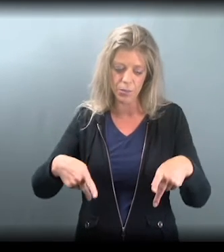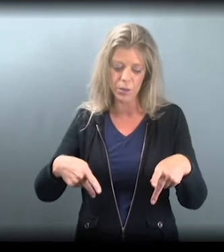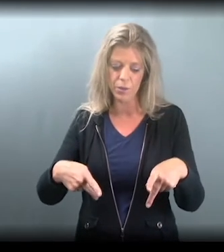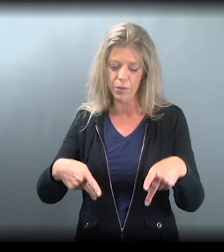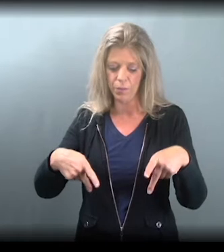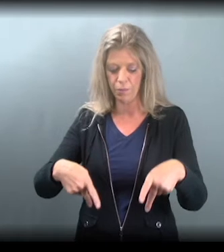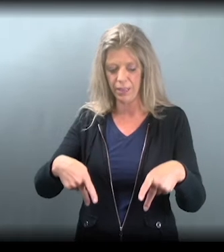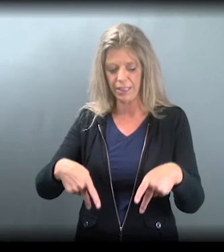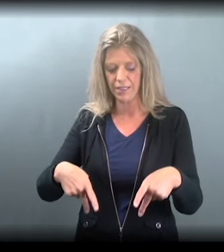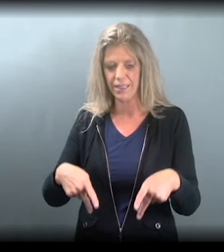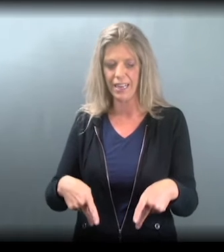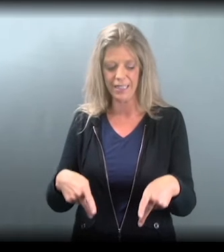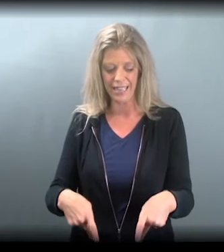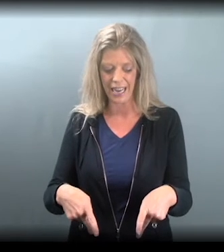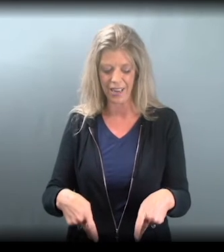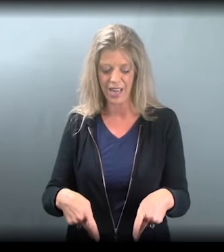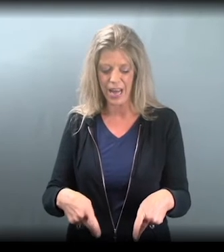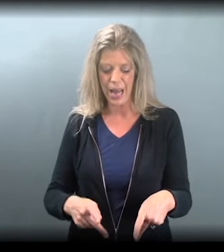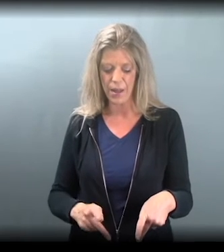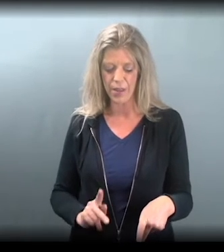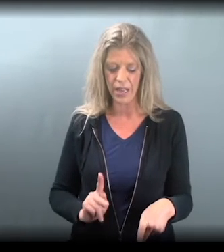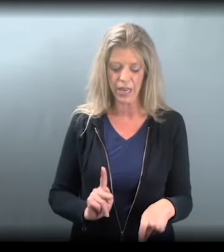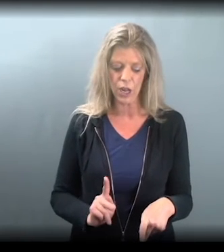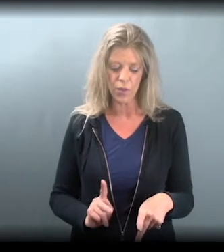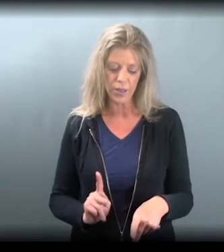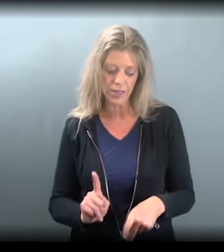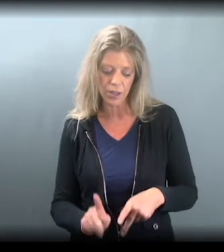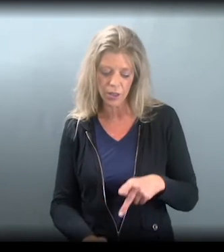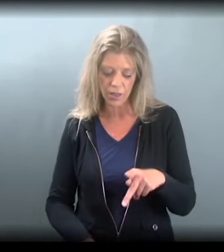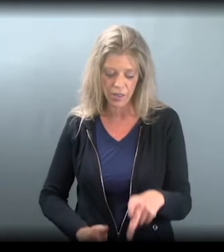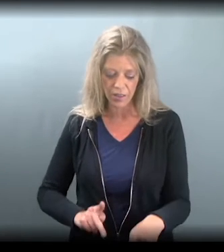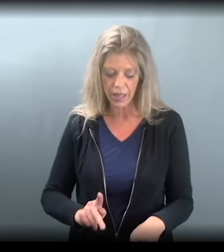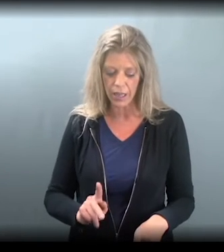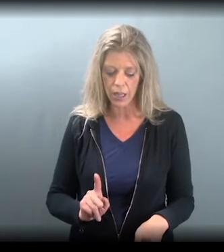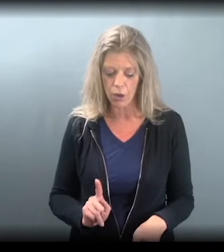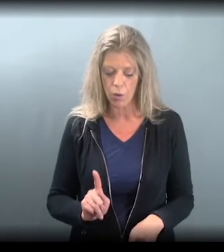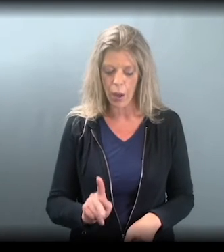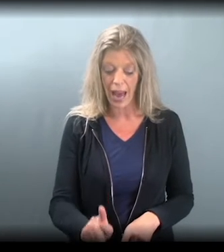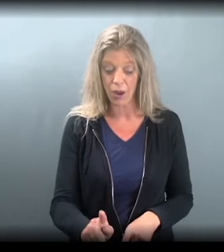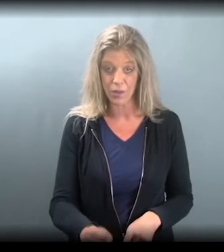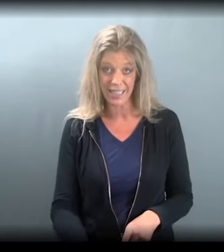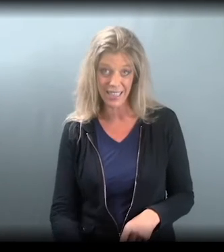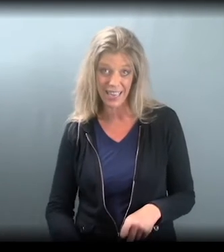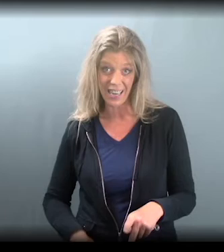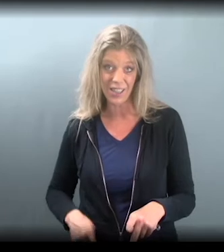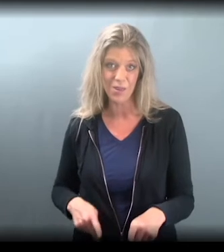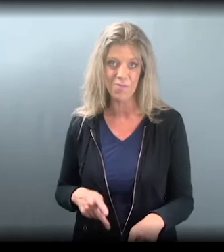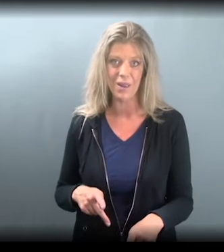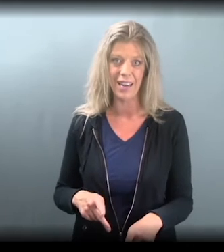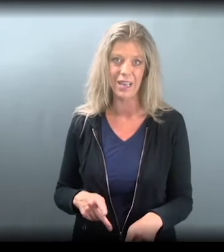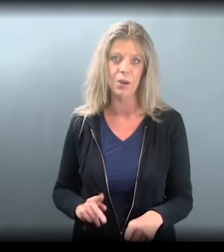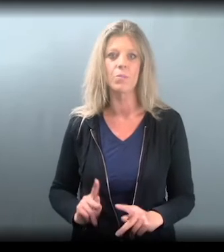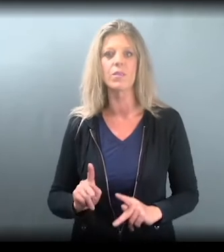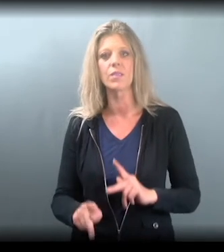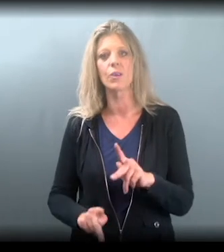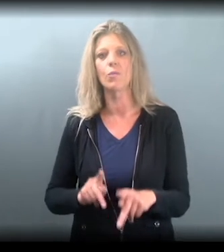Put the fingers kind of down, and then the circles go out and down, and back up. So,